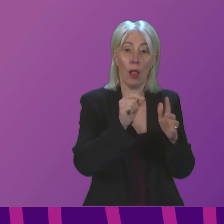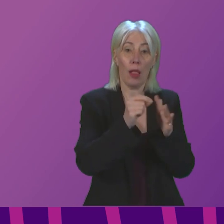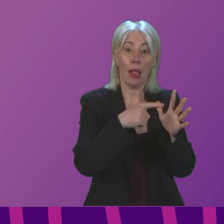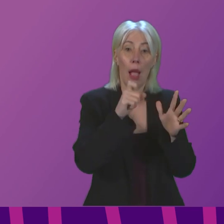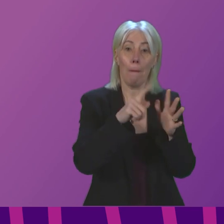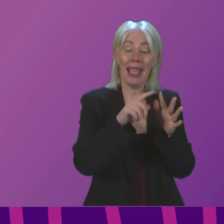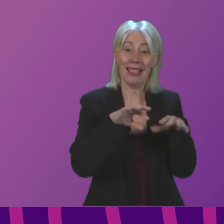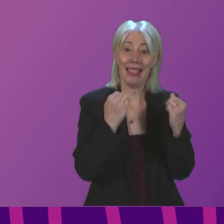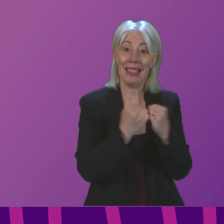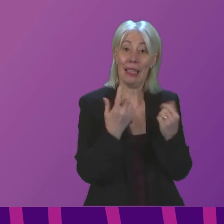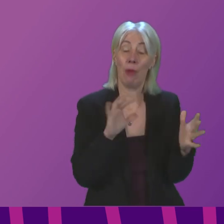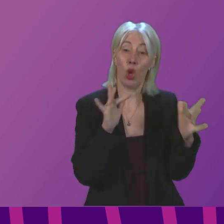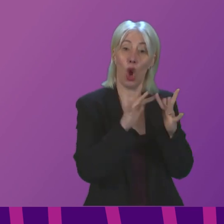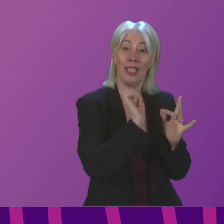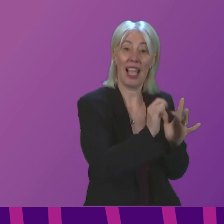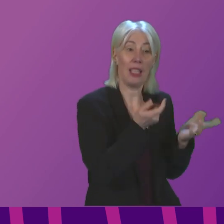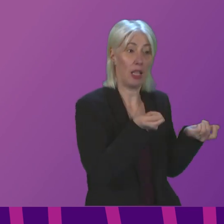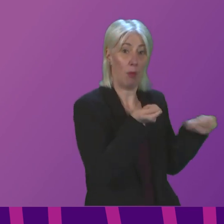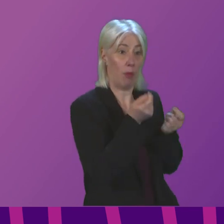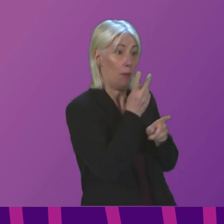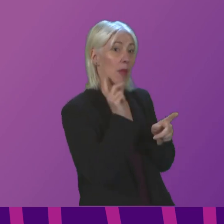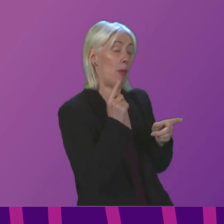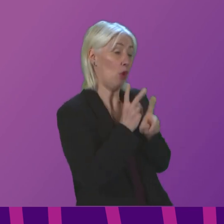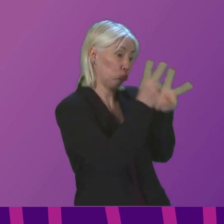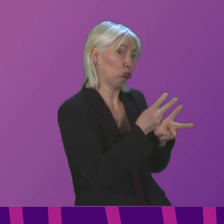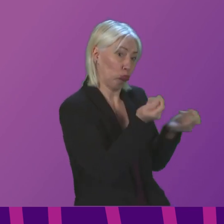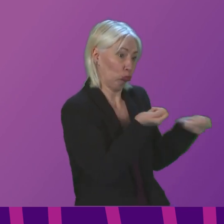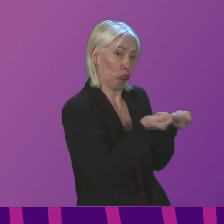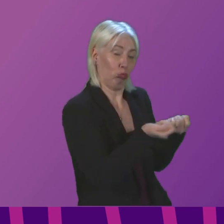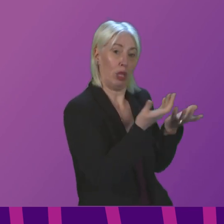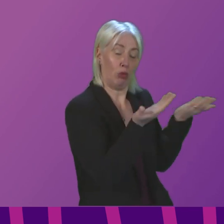in touch with the administrators. It is working closely with the redundancy payments office,